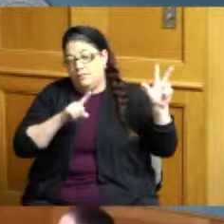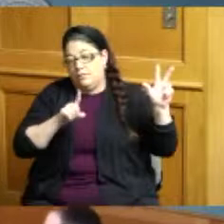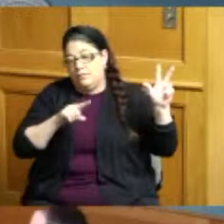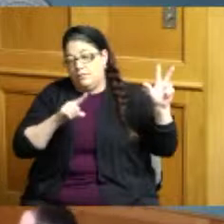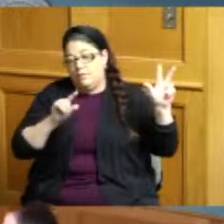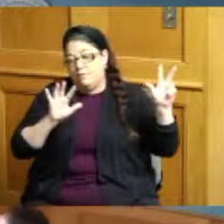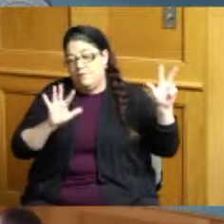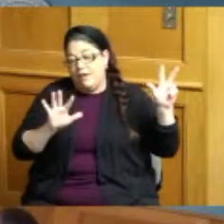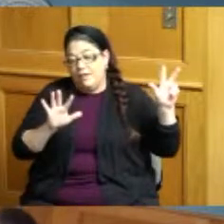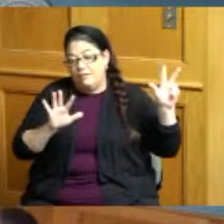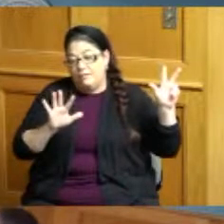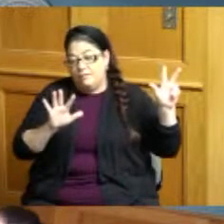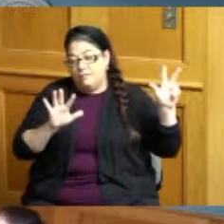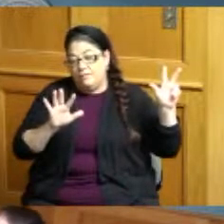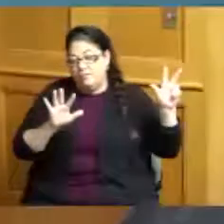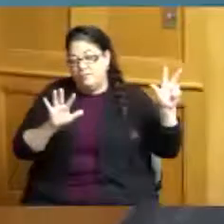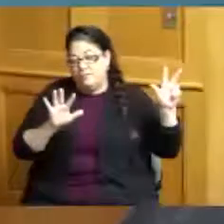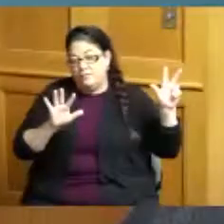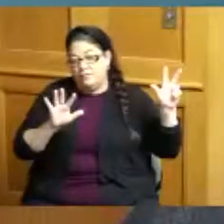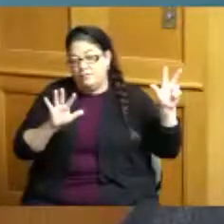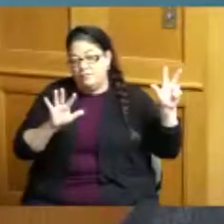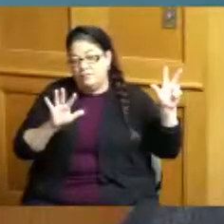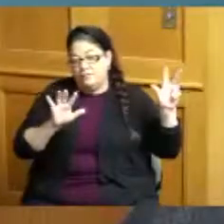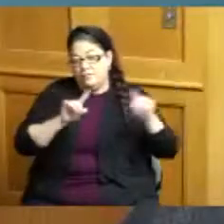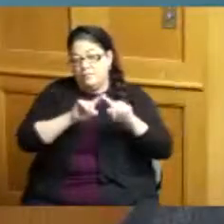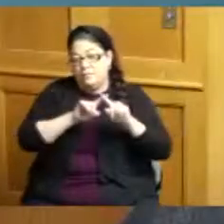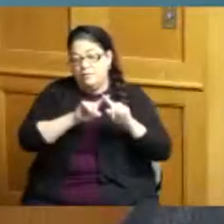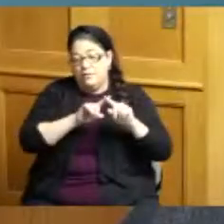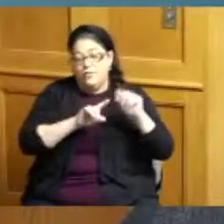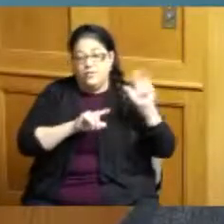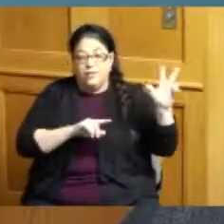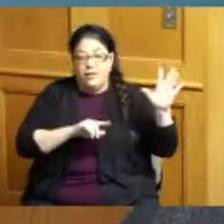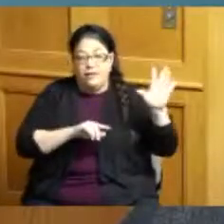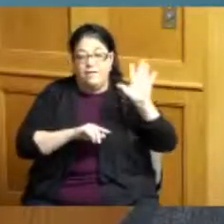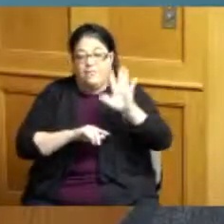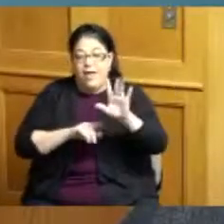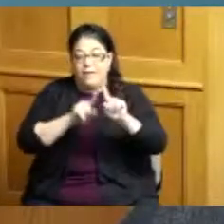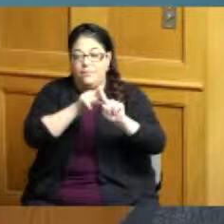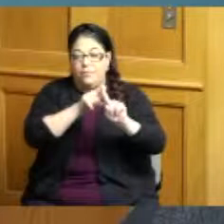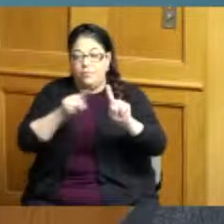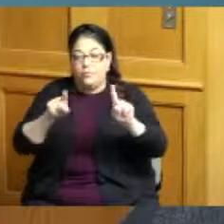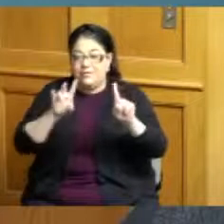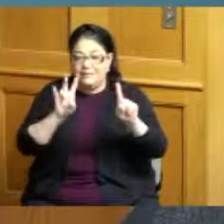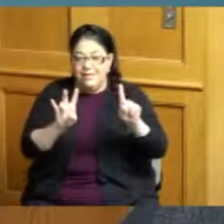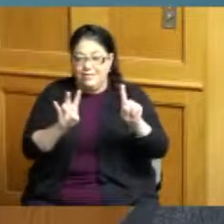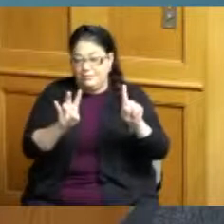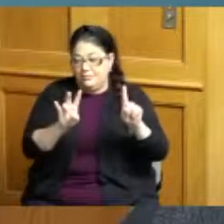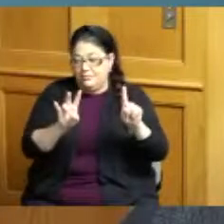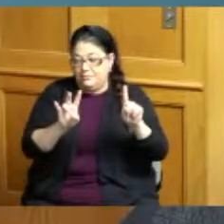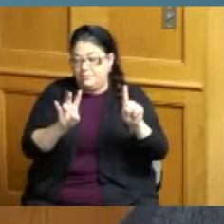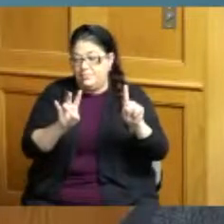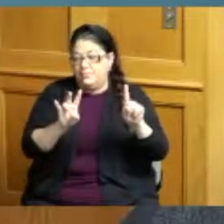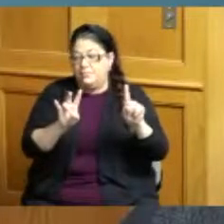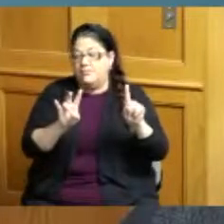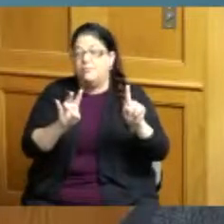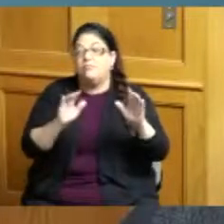five through seven nine